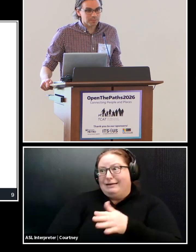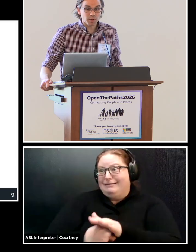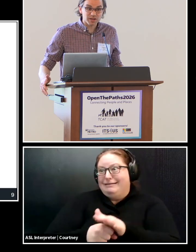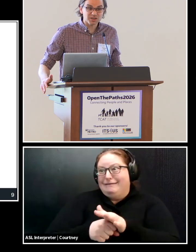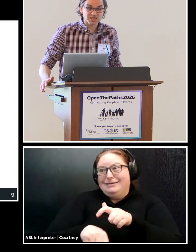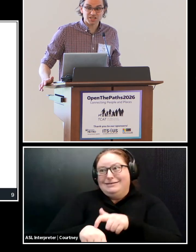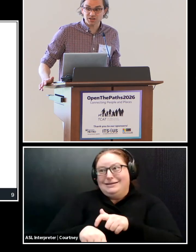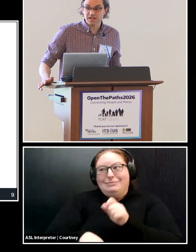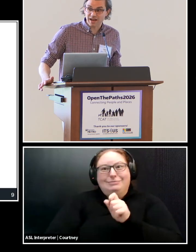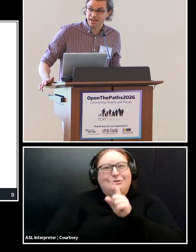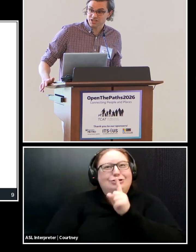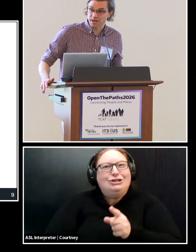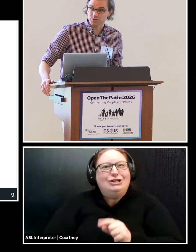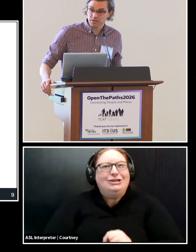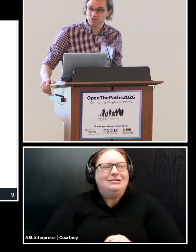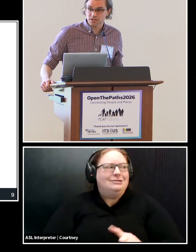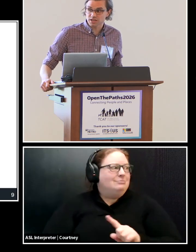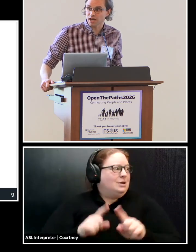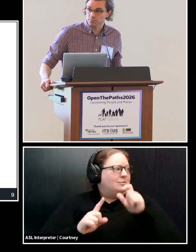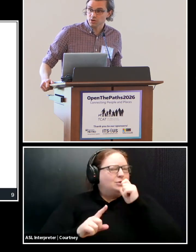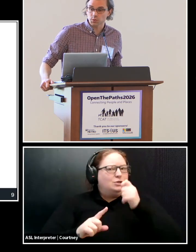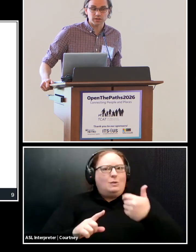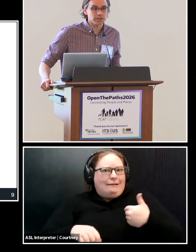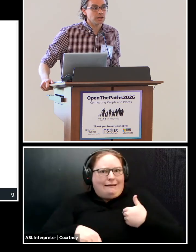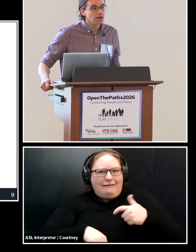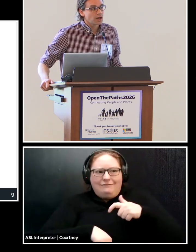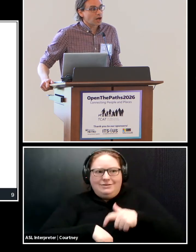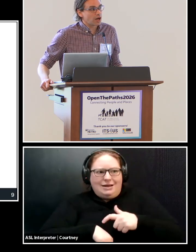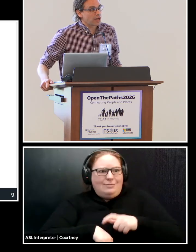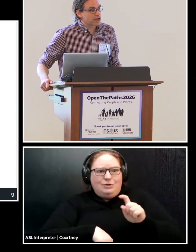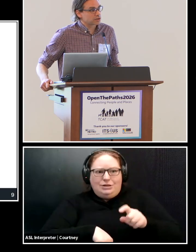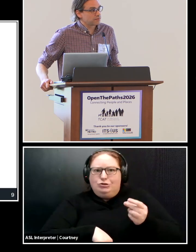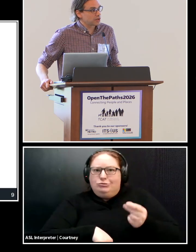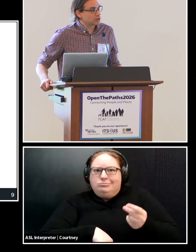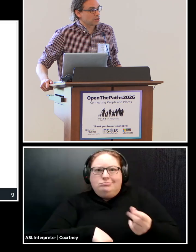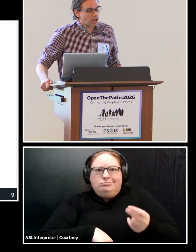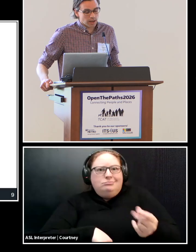uh but we don't necessarily have that time and we do need to kind of move quickly. Uh and Conveyal